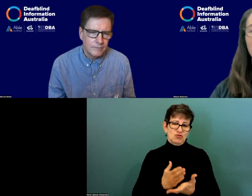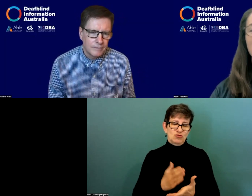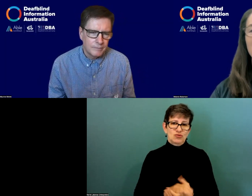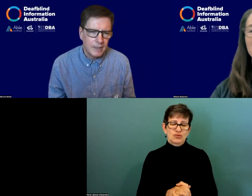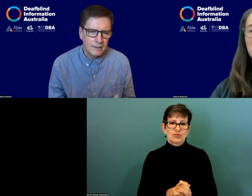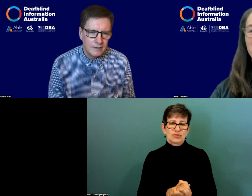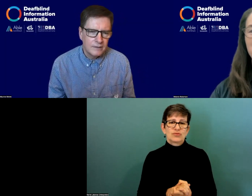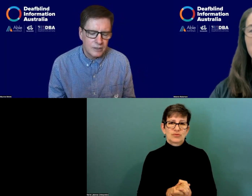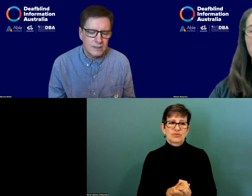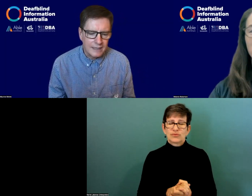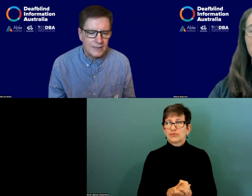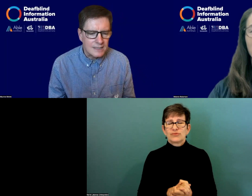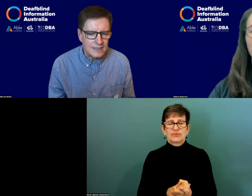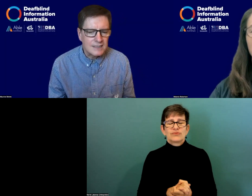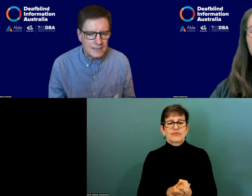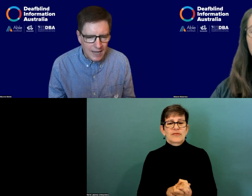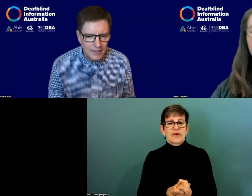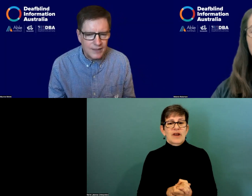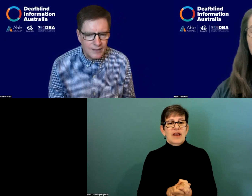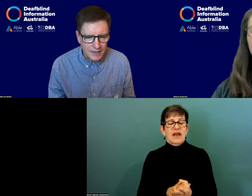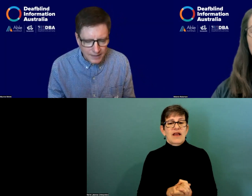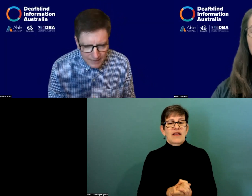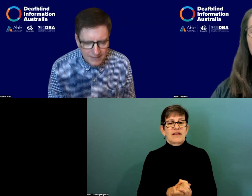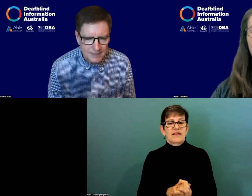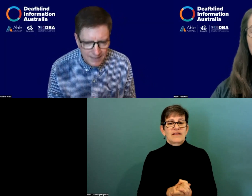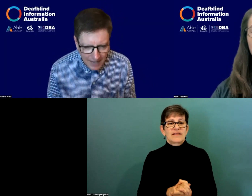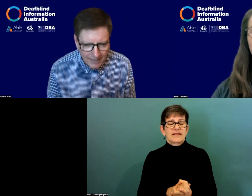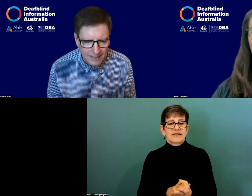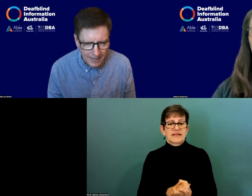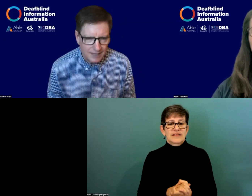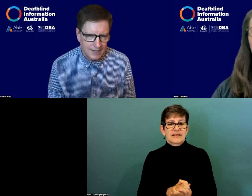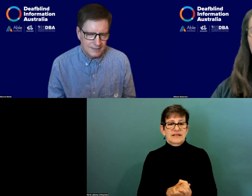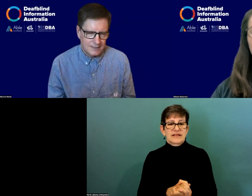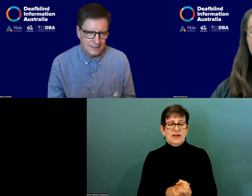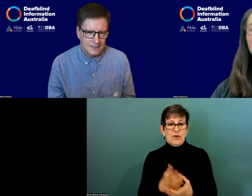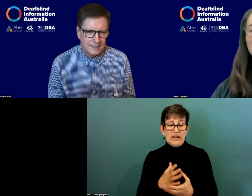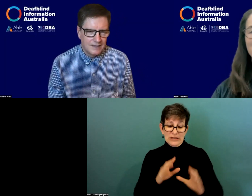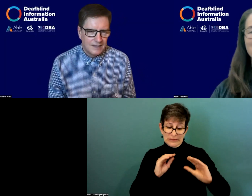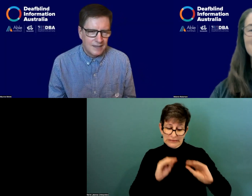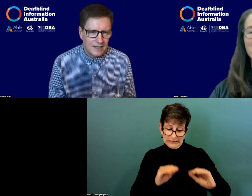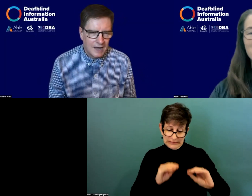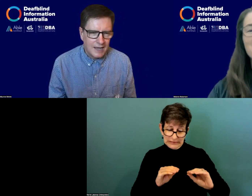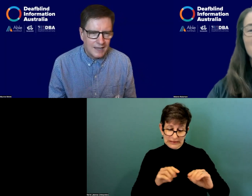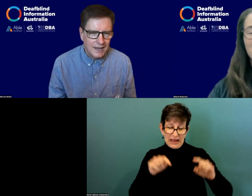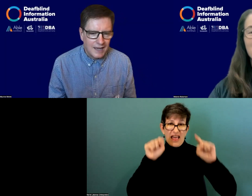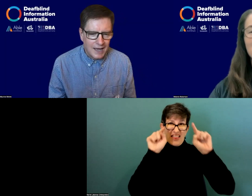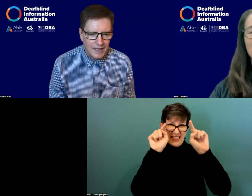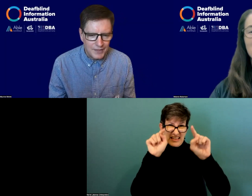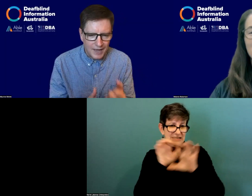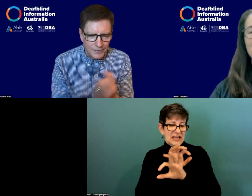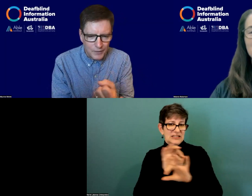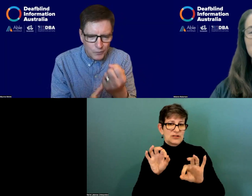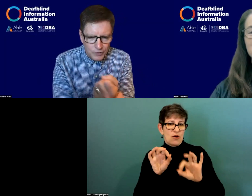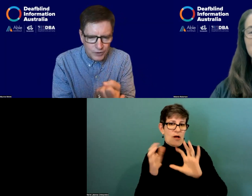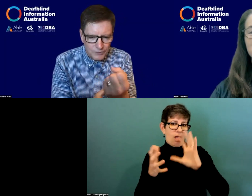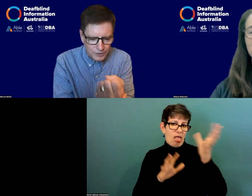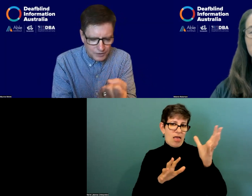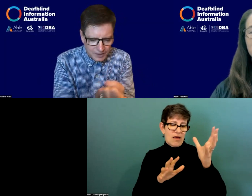But it's like, this is not chaos.